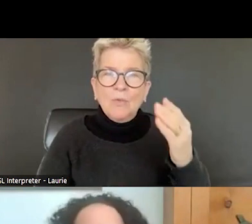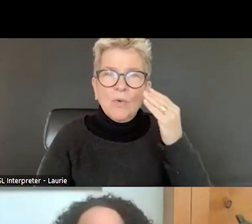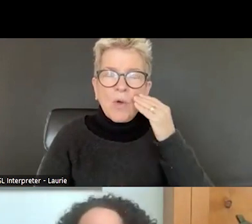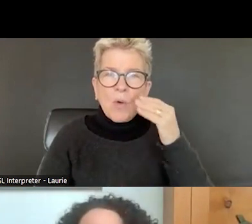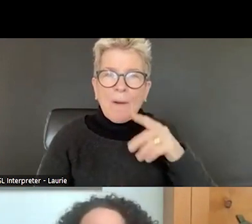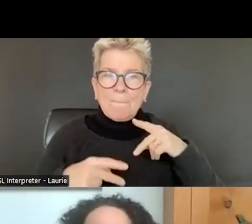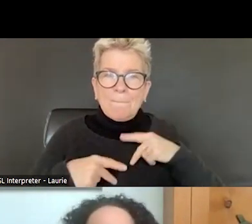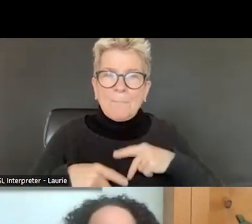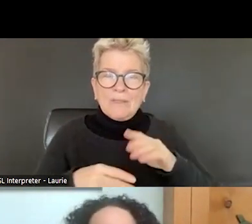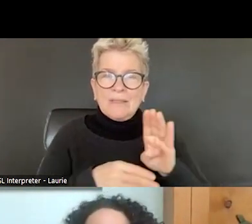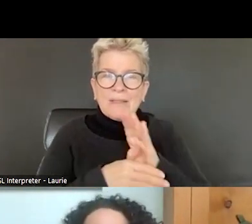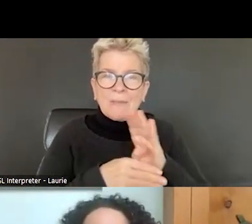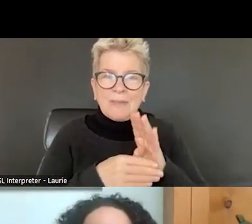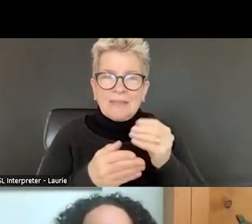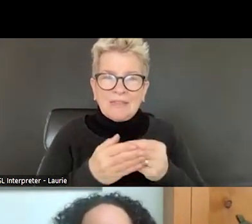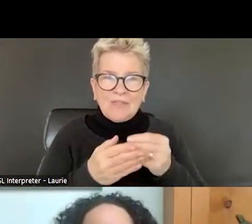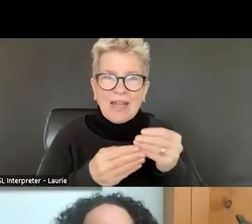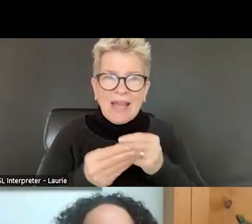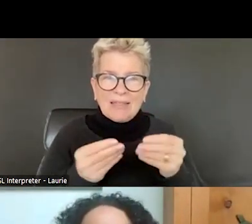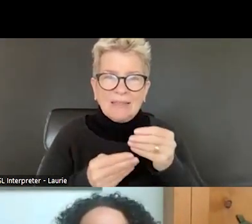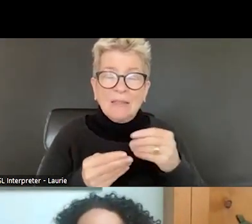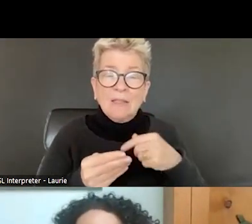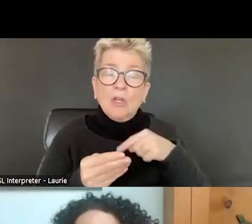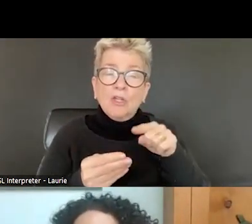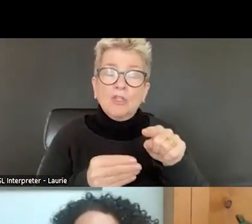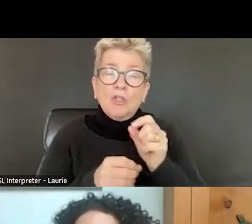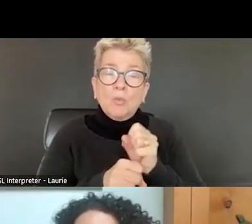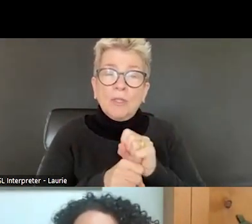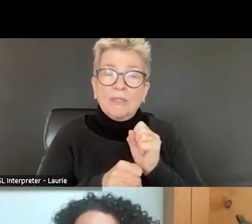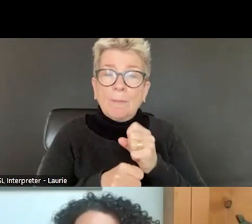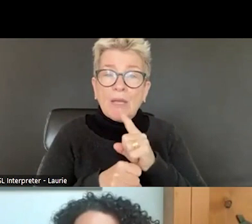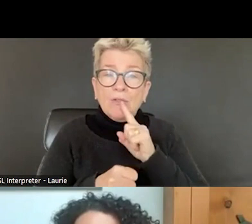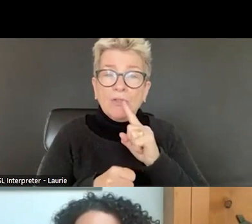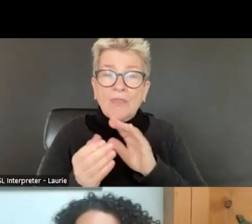and business finance. She works to ensure that communities of color have the tools